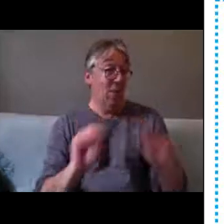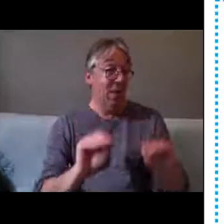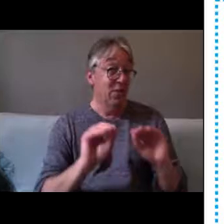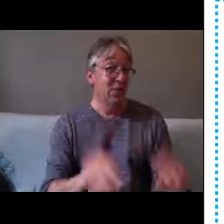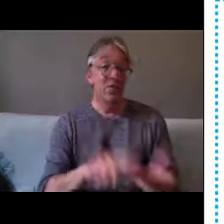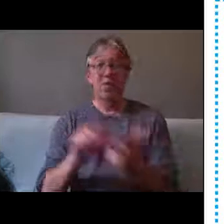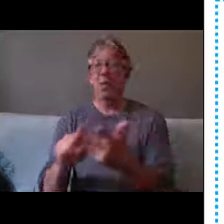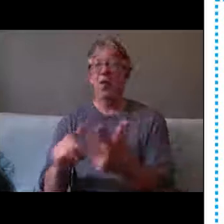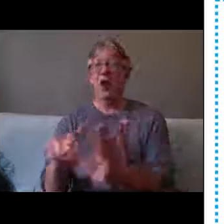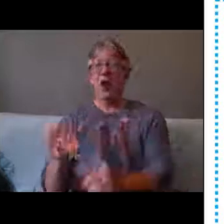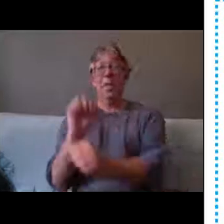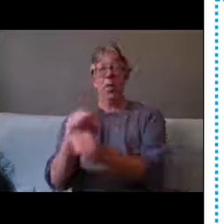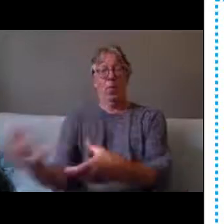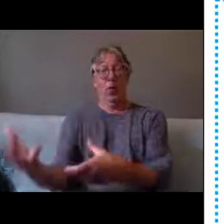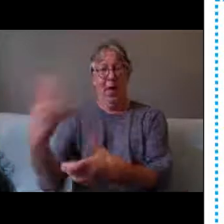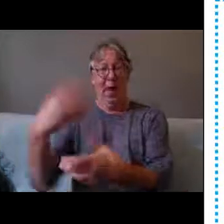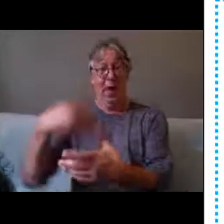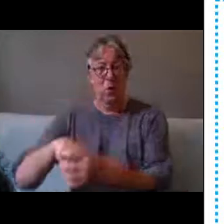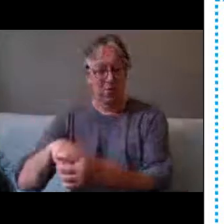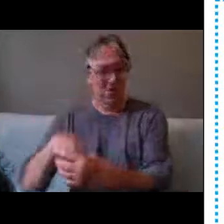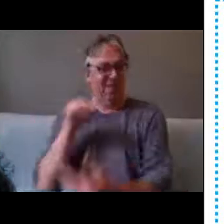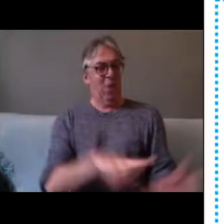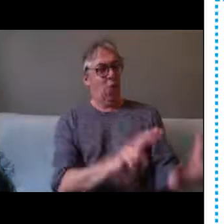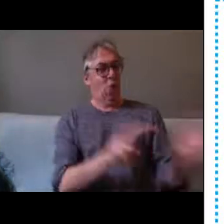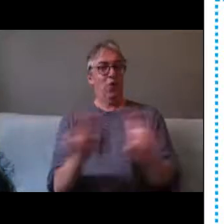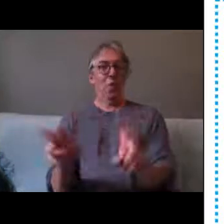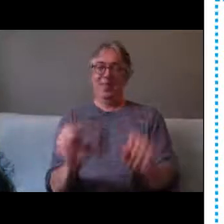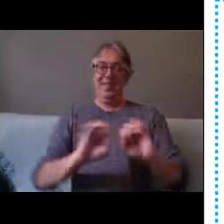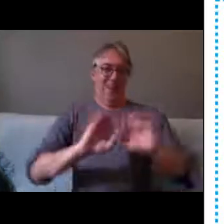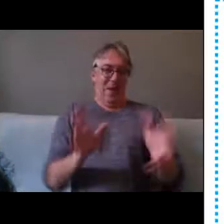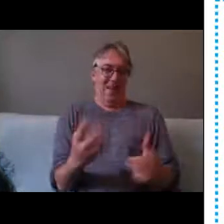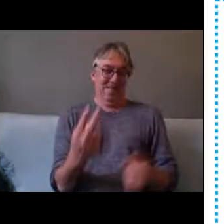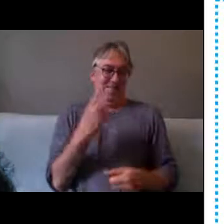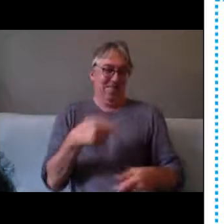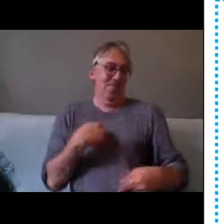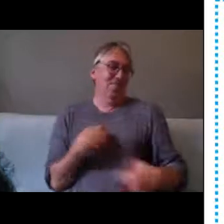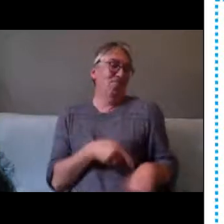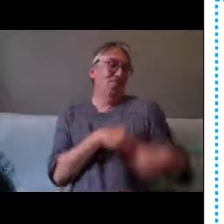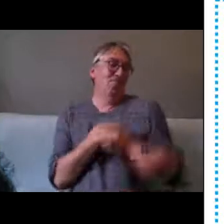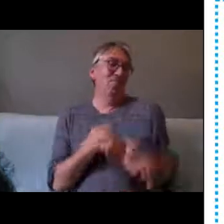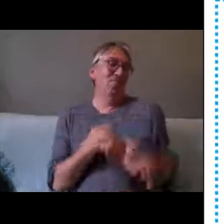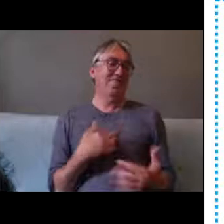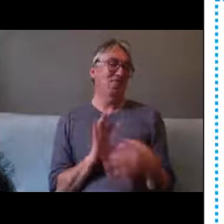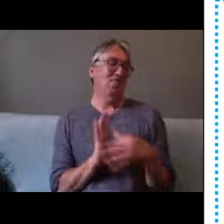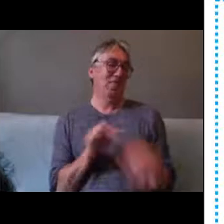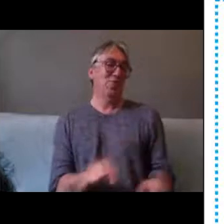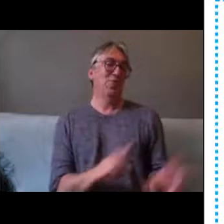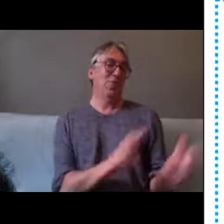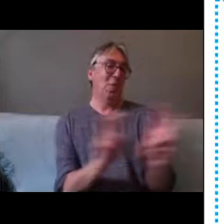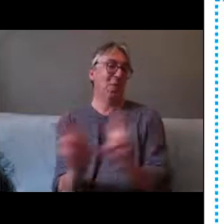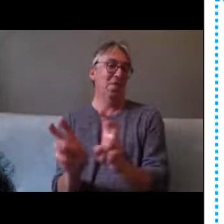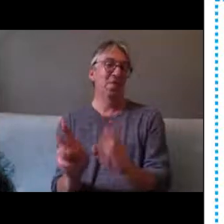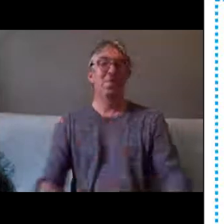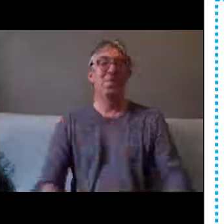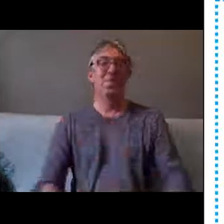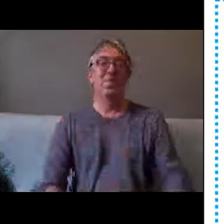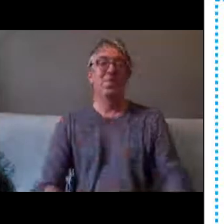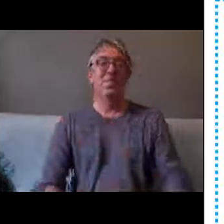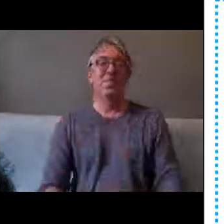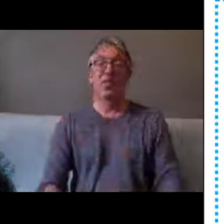very close to my heart and I think I'm fortunate working